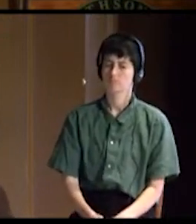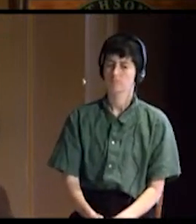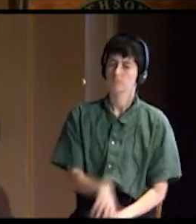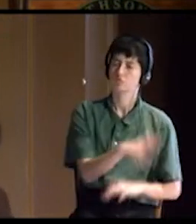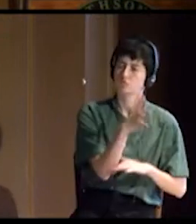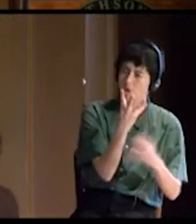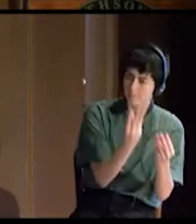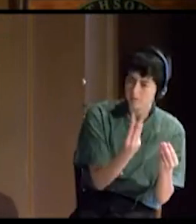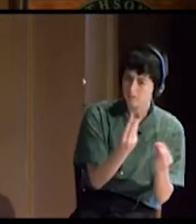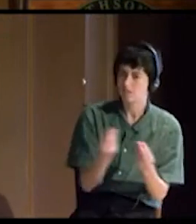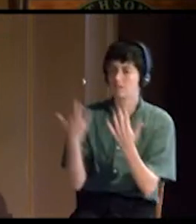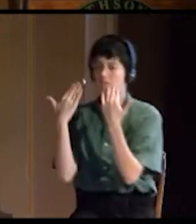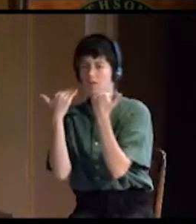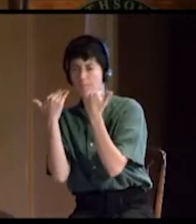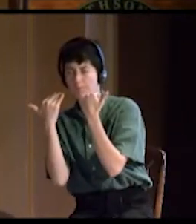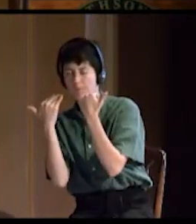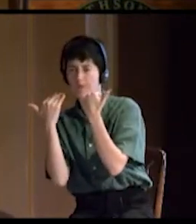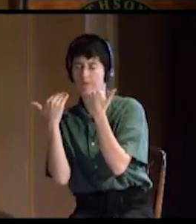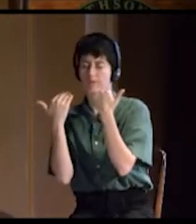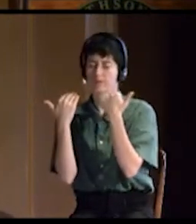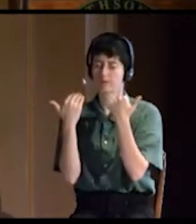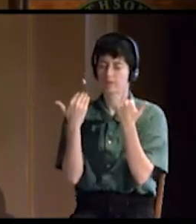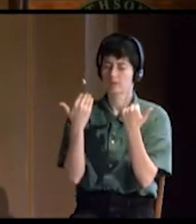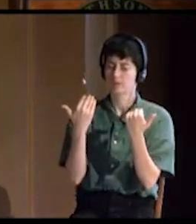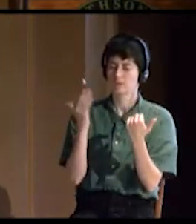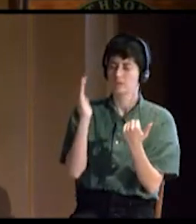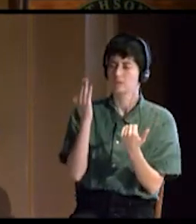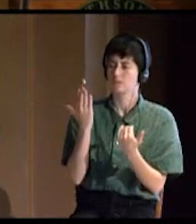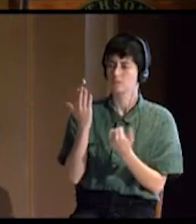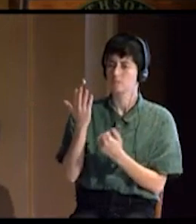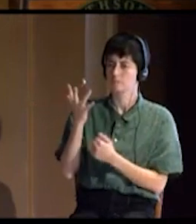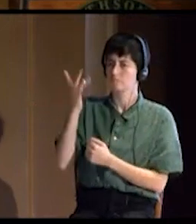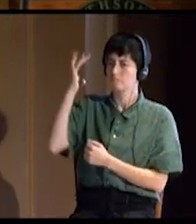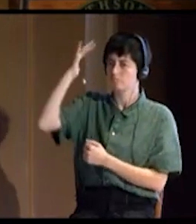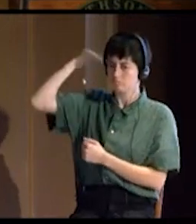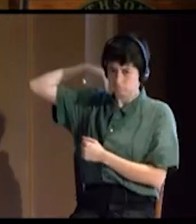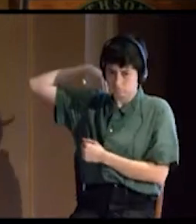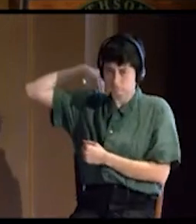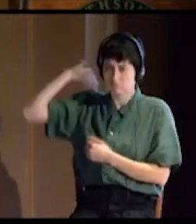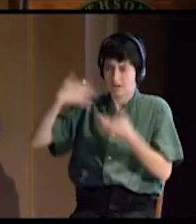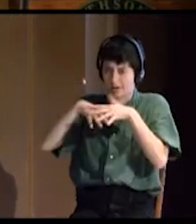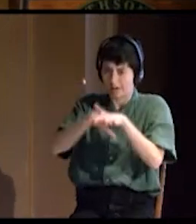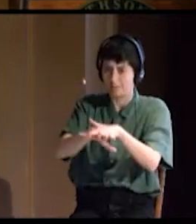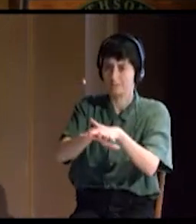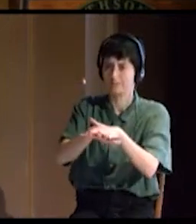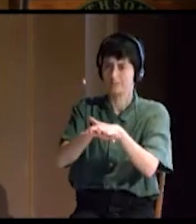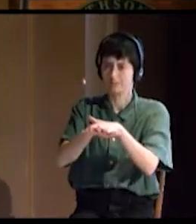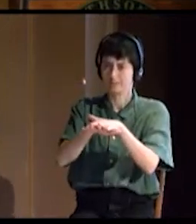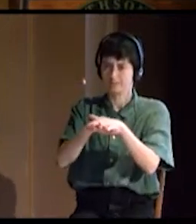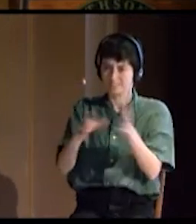may have promoted diversification. And finally, as we just saw in the biogeographic reconstruction, this group is very successful